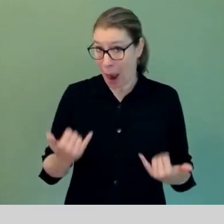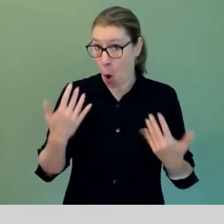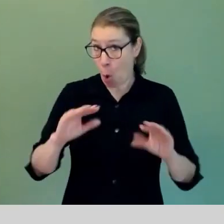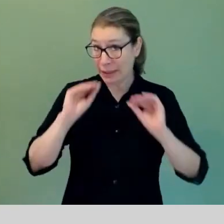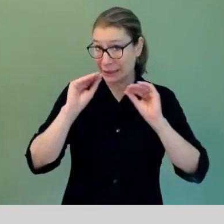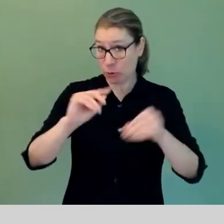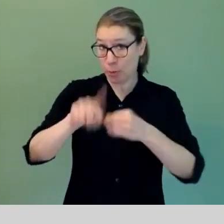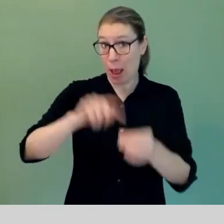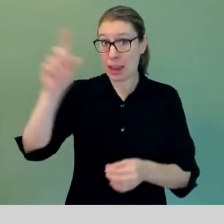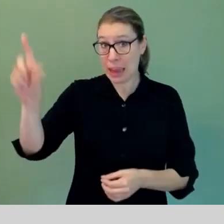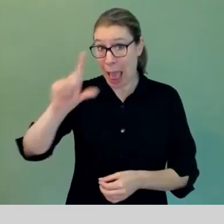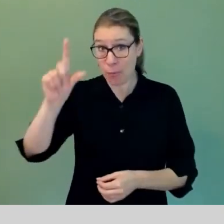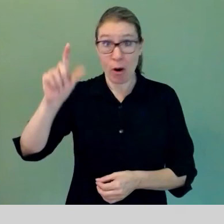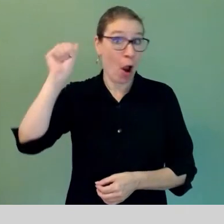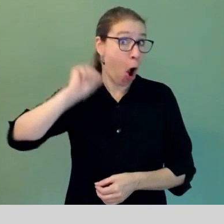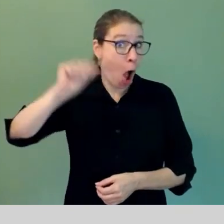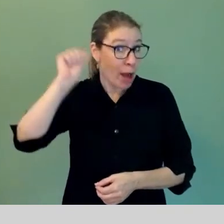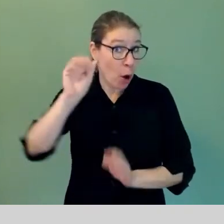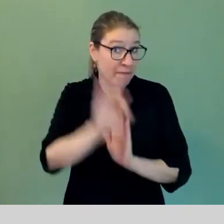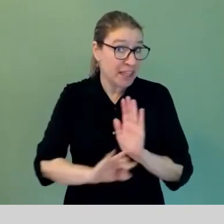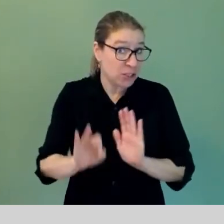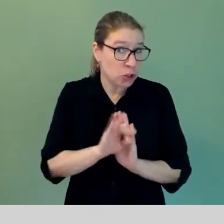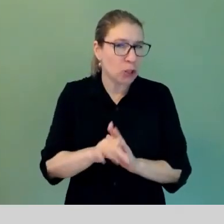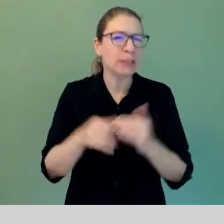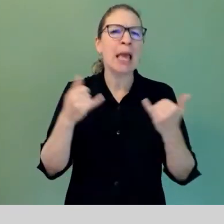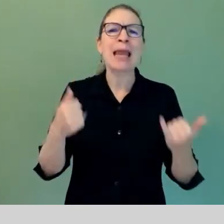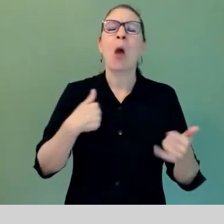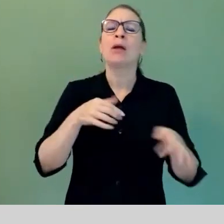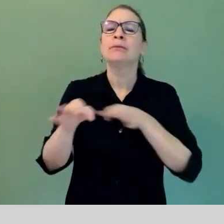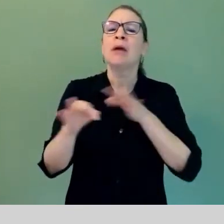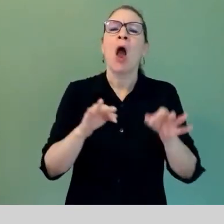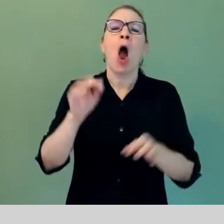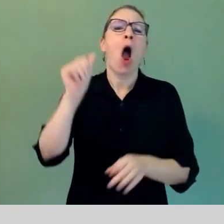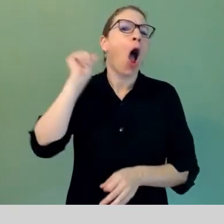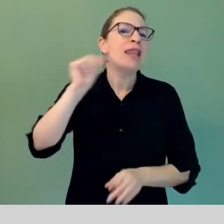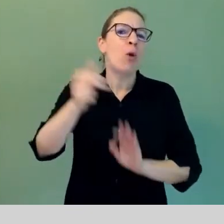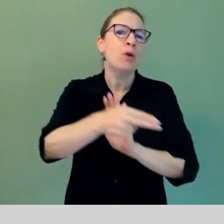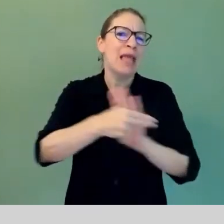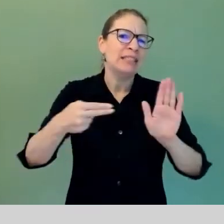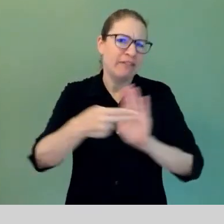So now that we have learned about the library audio features, let's actually talk about some audio classification,